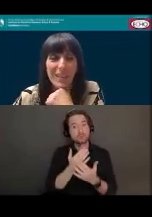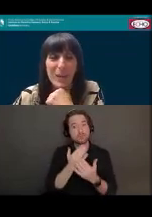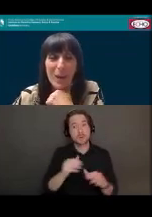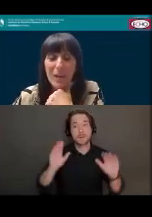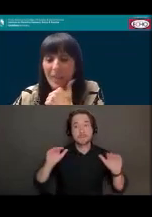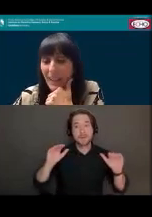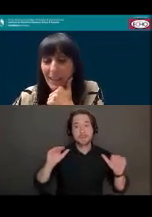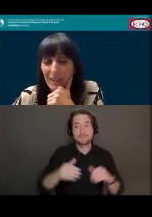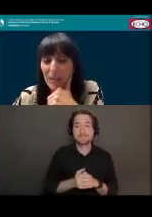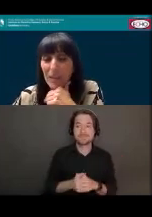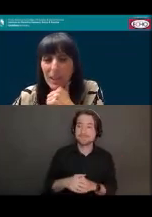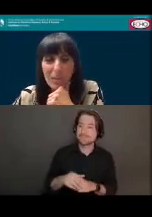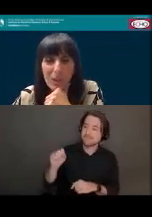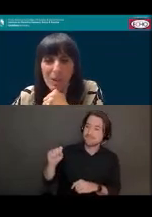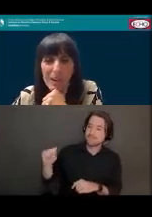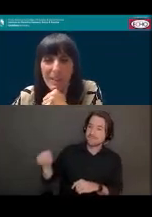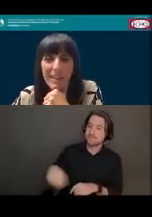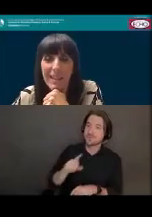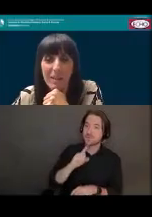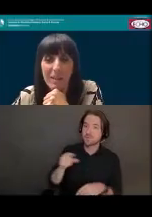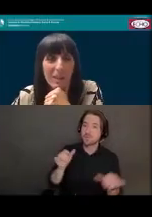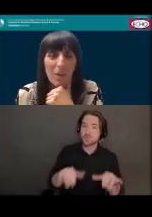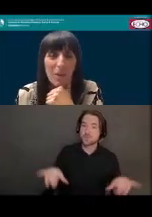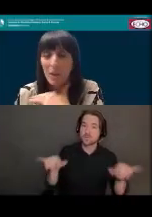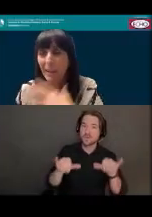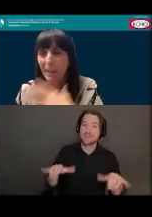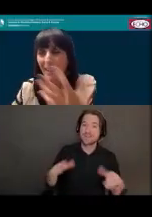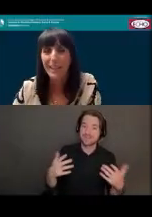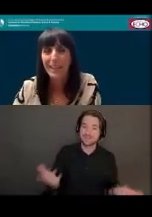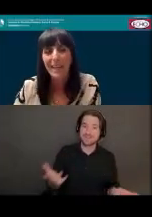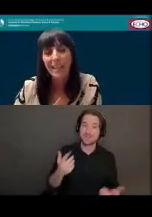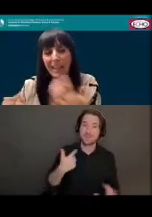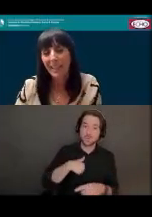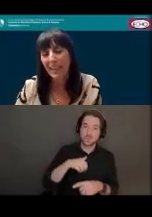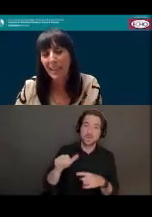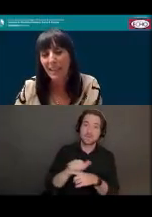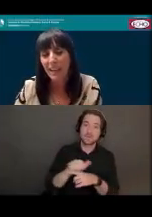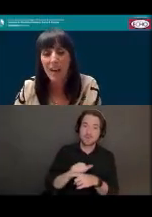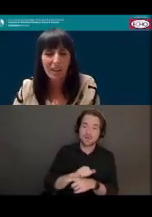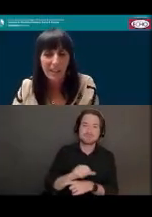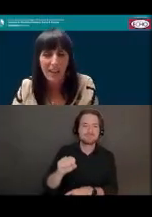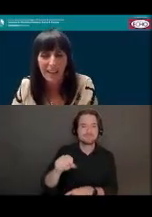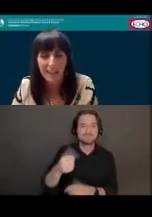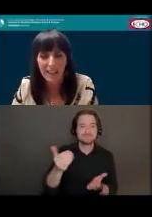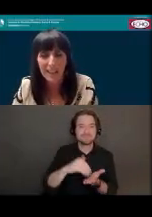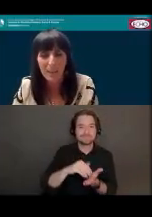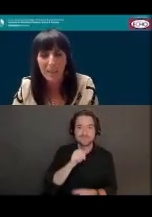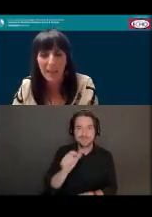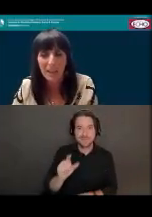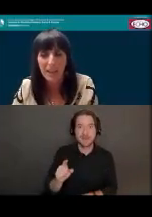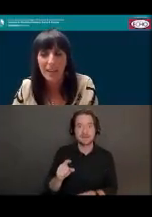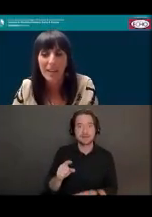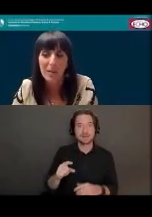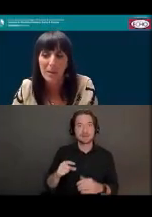Janel Preston: Those are Yeah, real routines that we do we're practicing. And again, not just that anticipation that we're